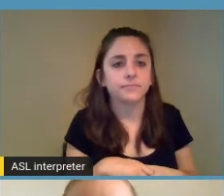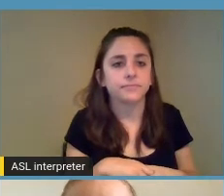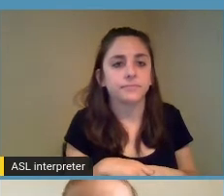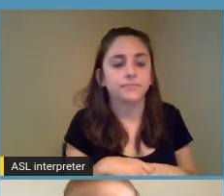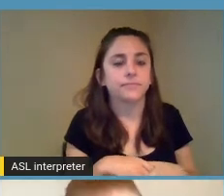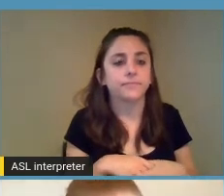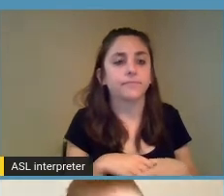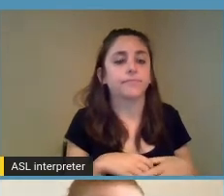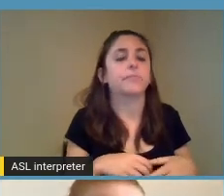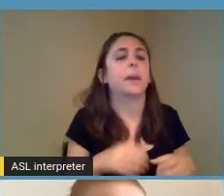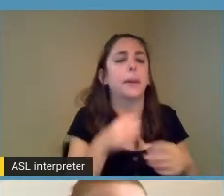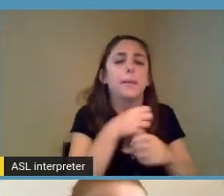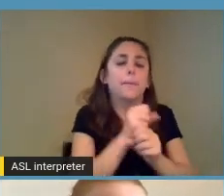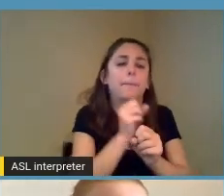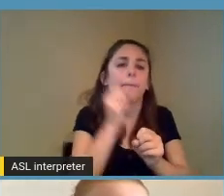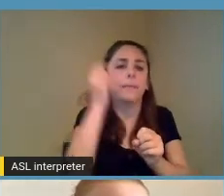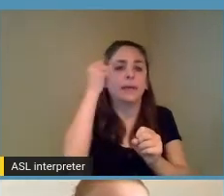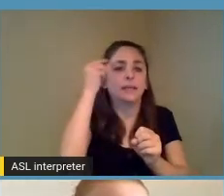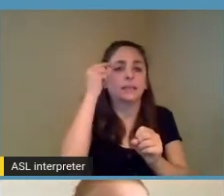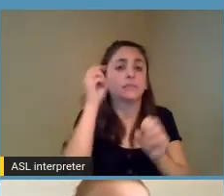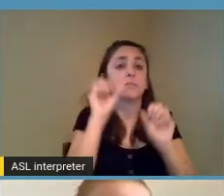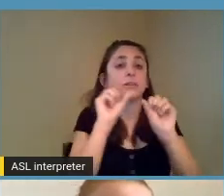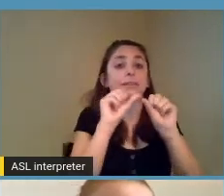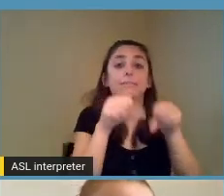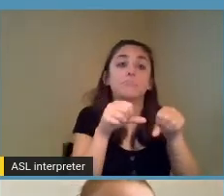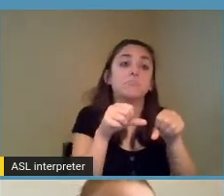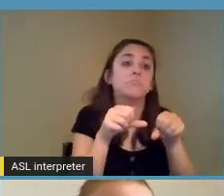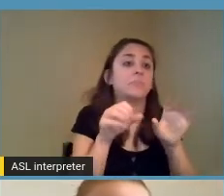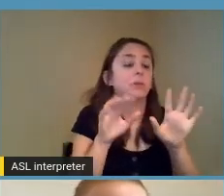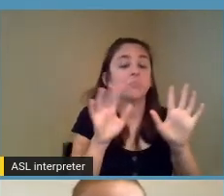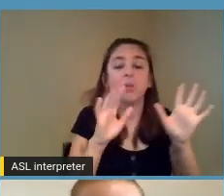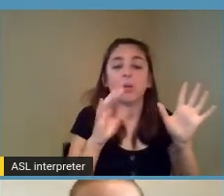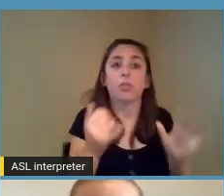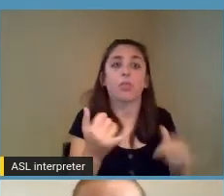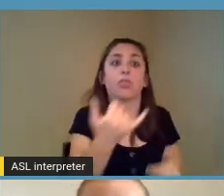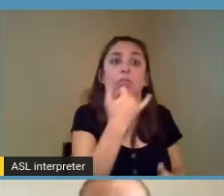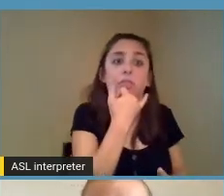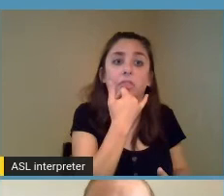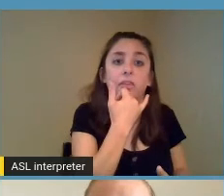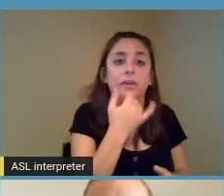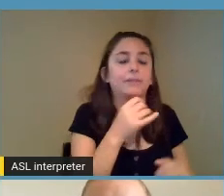it makes sense. I can still go, you know what that was all wrong, pull it back out here